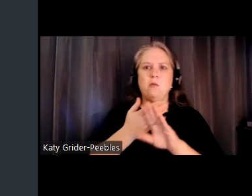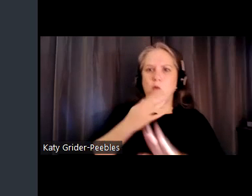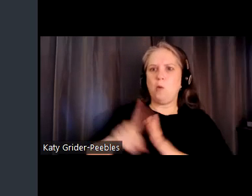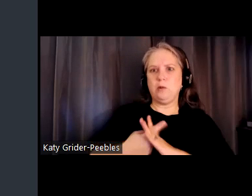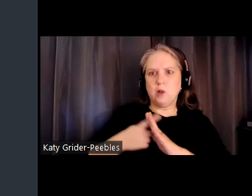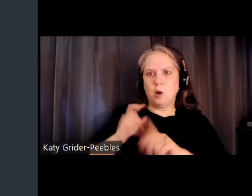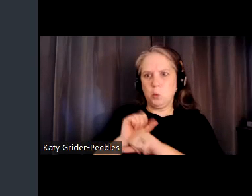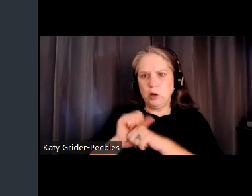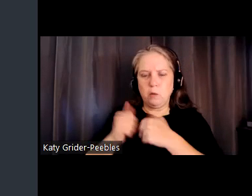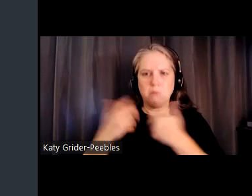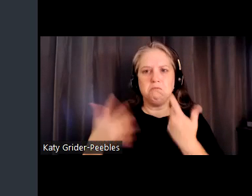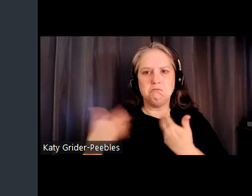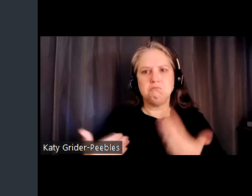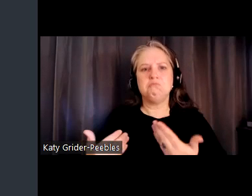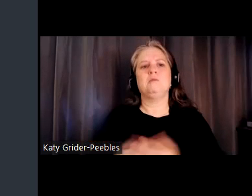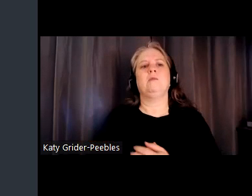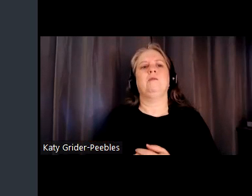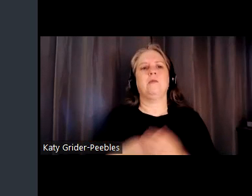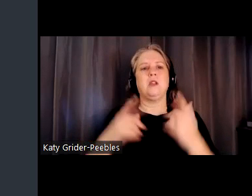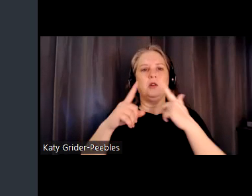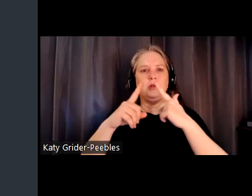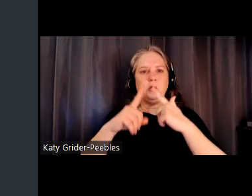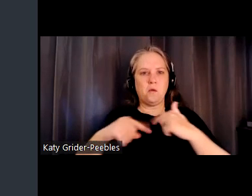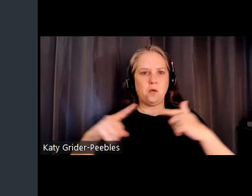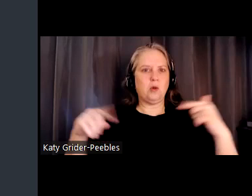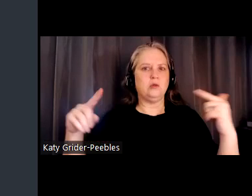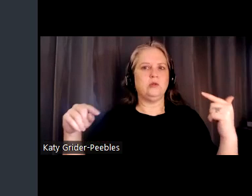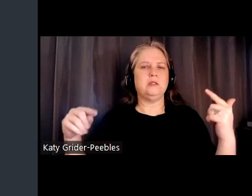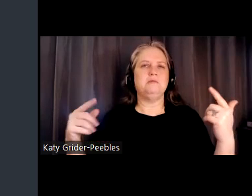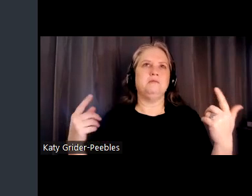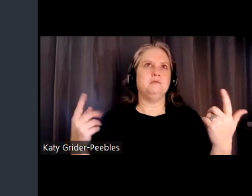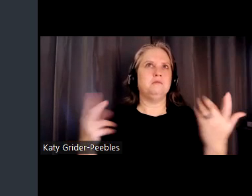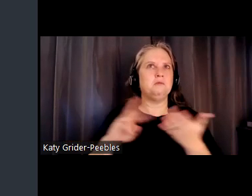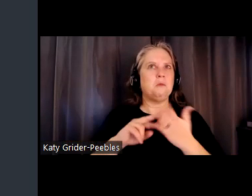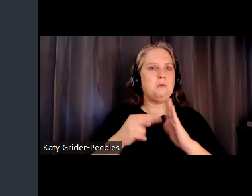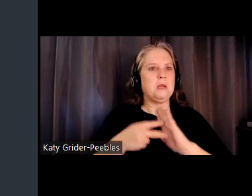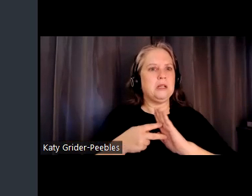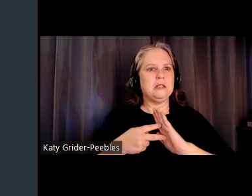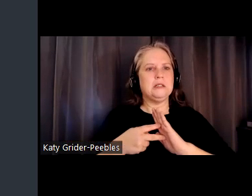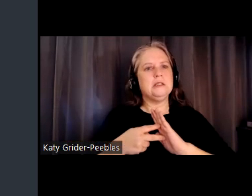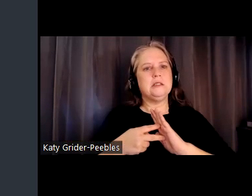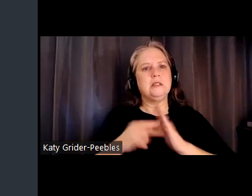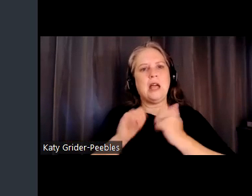Diversity is any dimension that can be used to differentiate groups of people